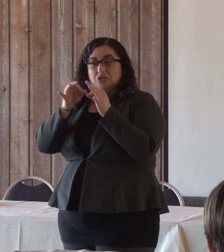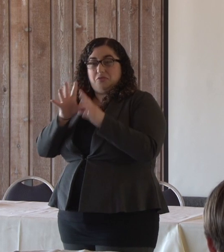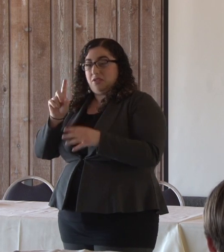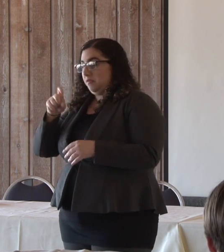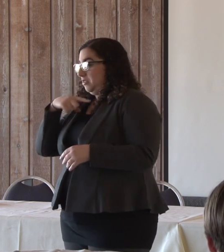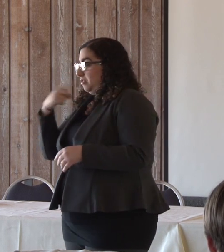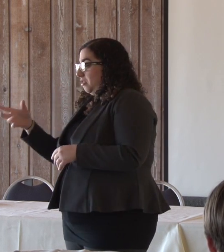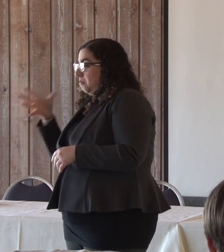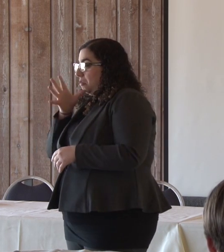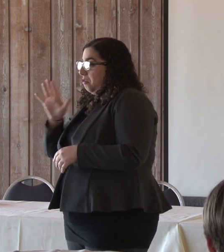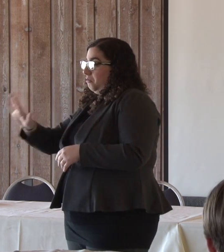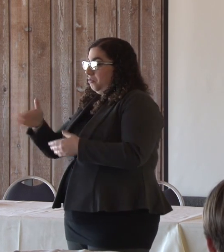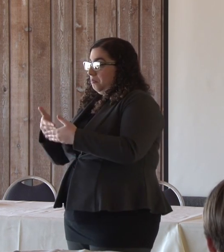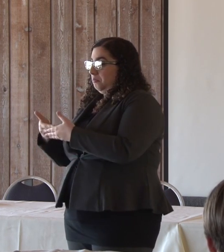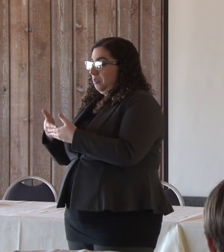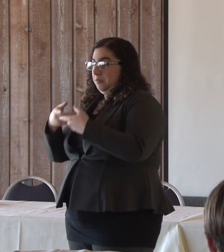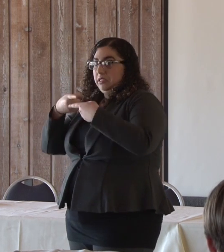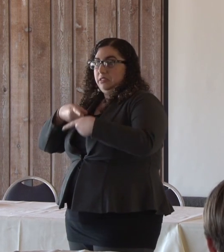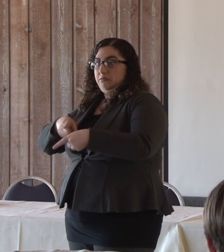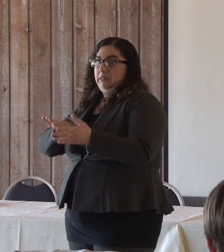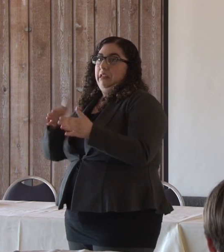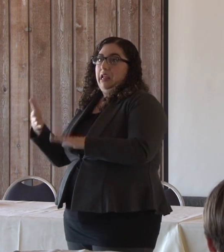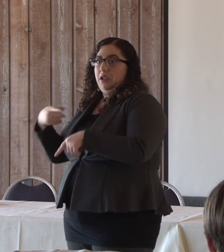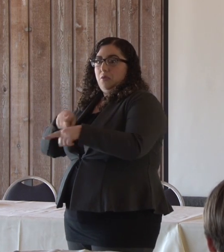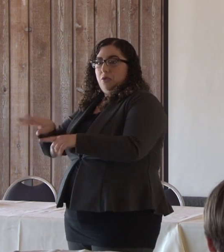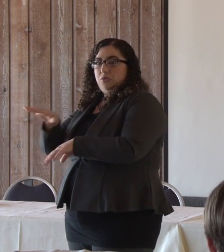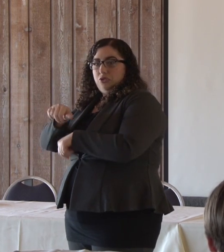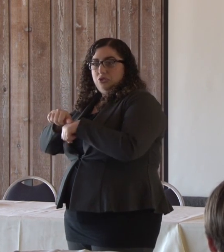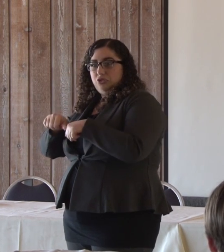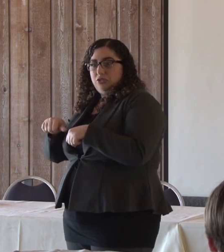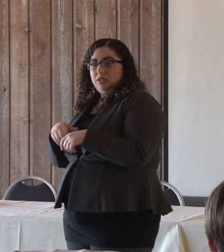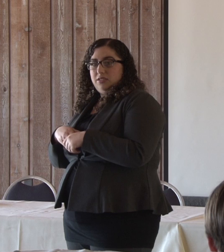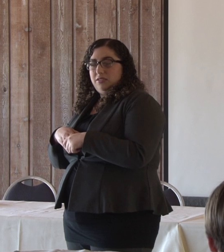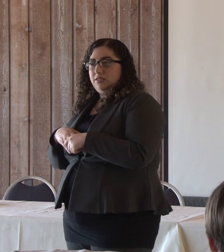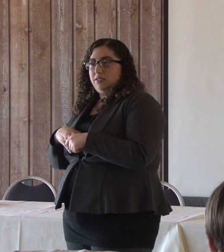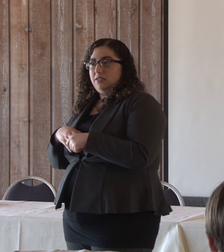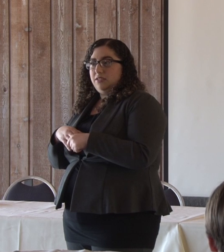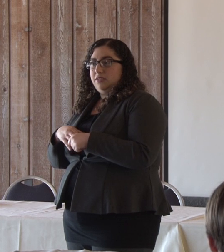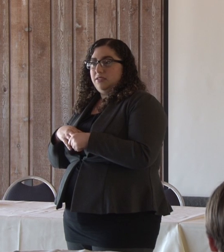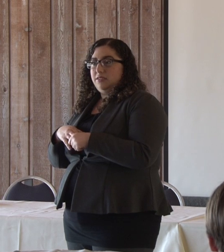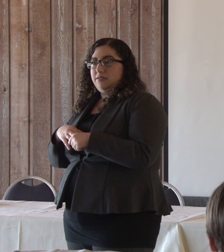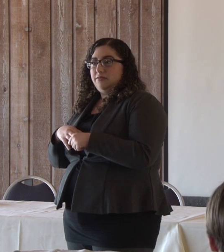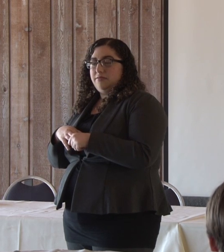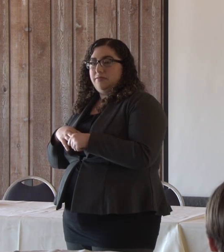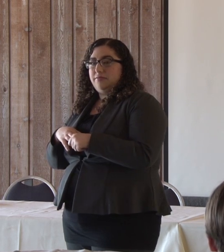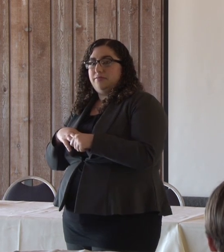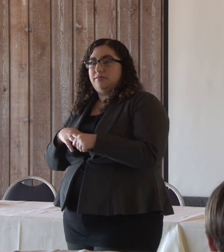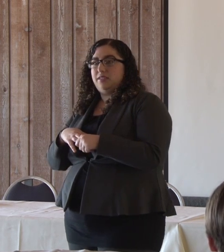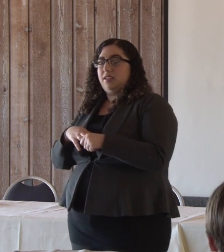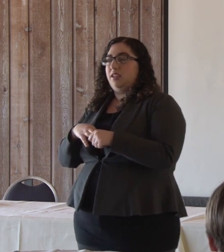the administration and telling the mom eventually, imagine through the sign language interpreter that you're baby passed away while you were